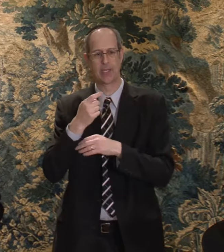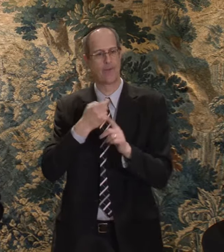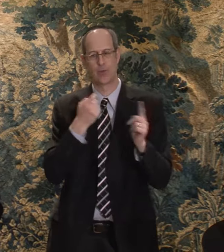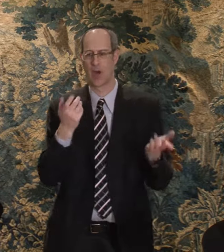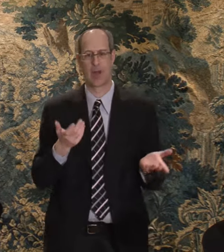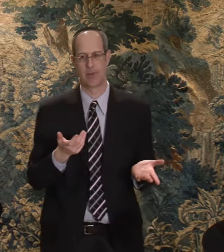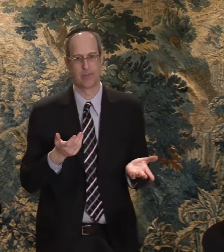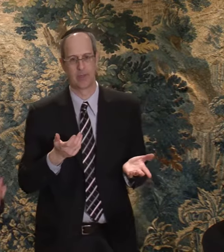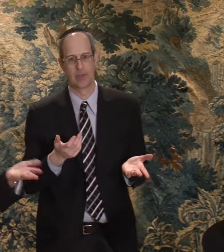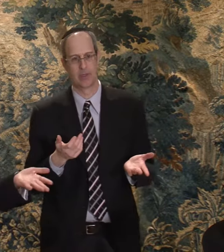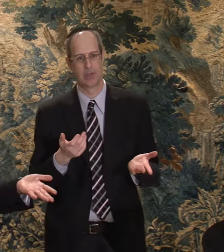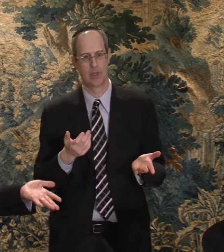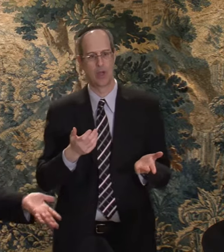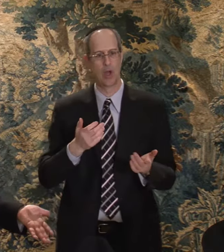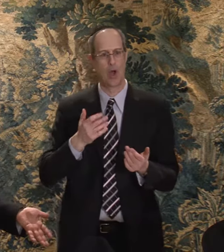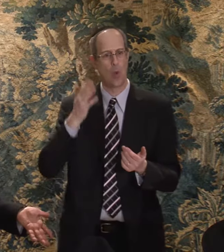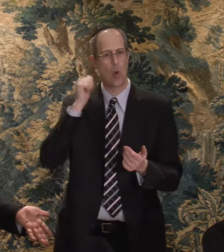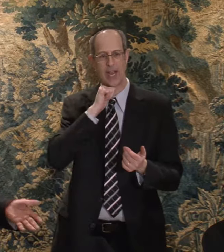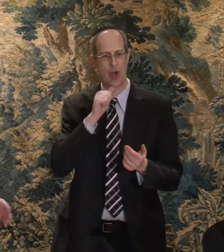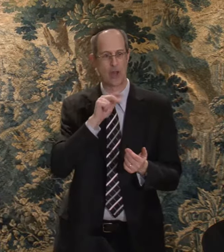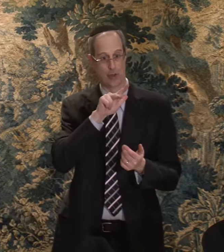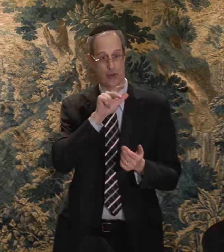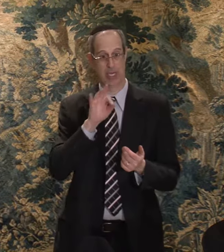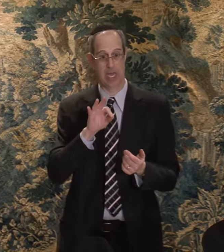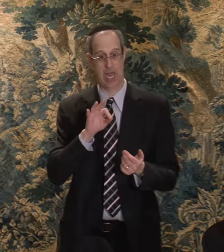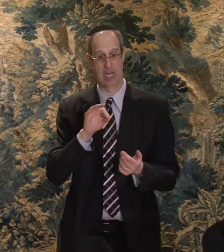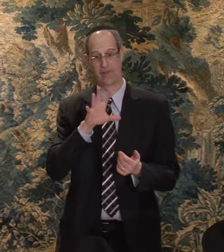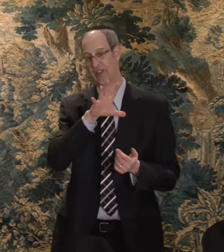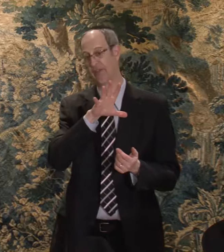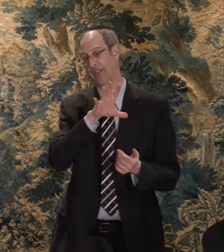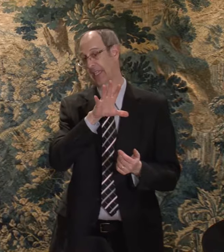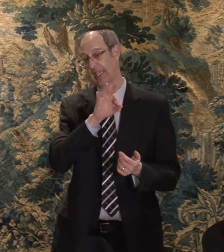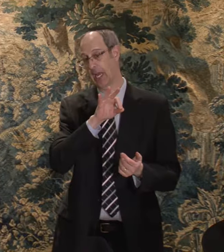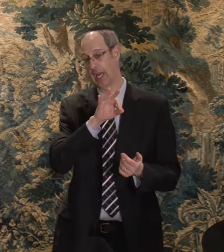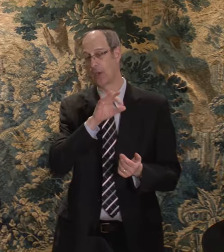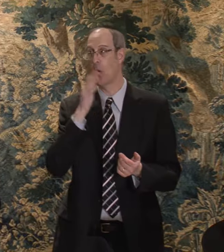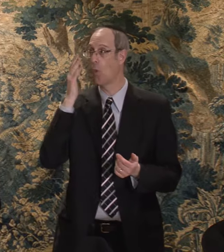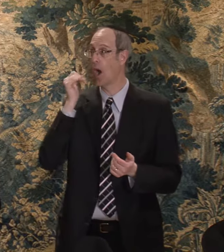why not 39 why not 59 you know what he says because there's a mission always